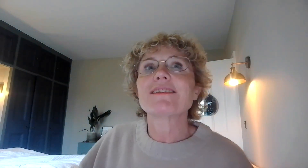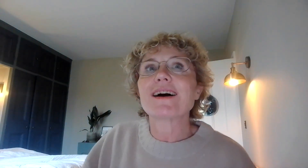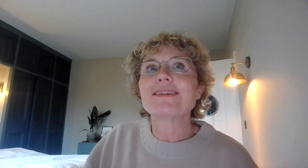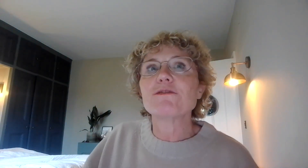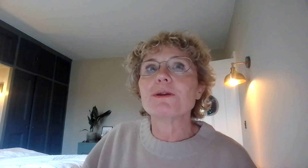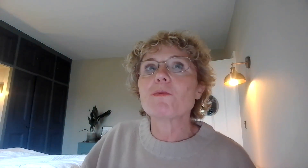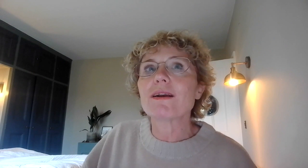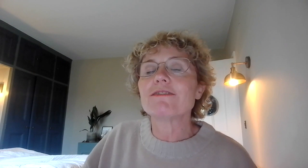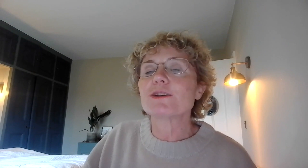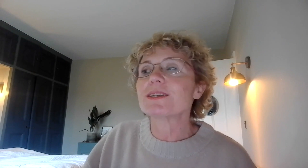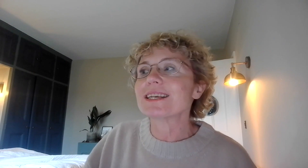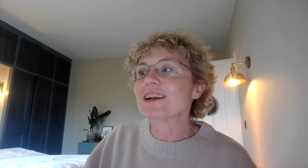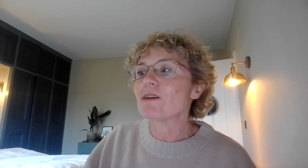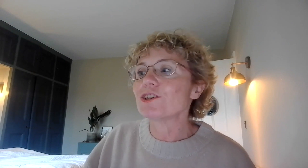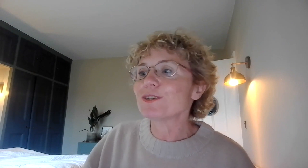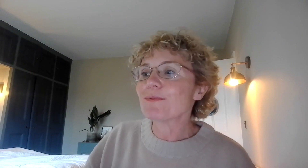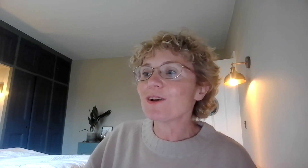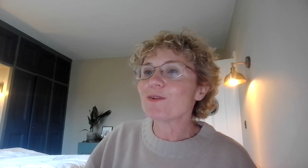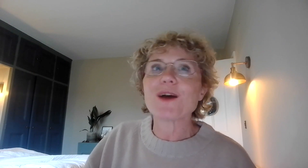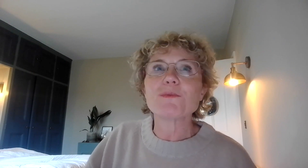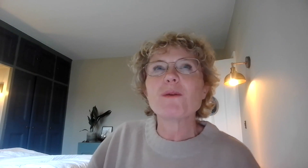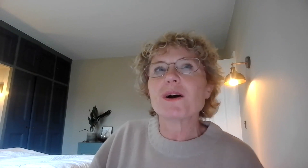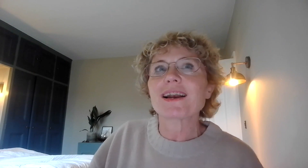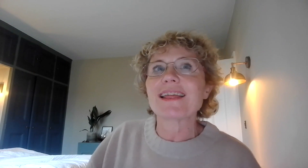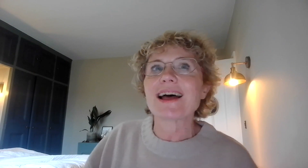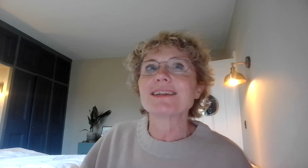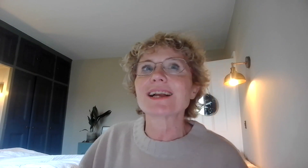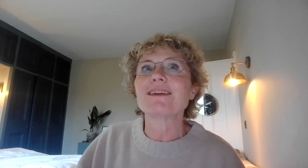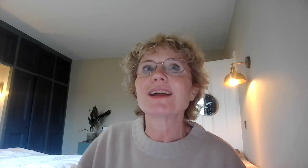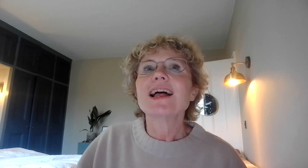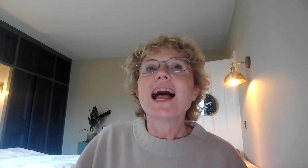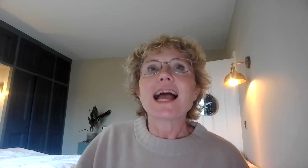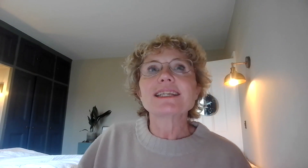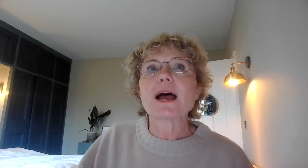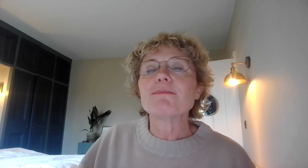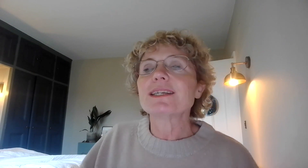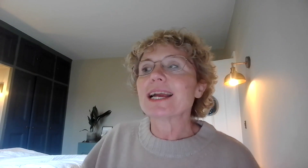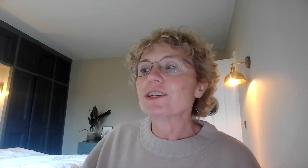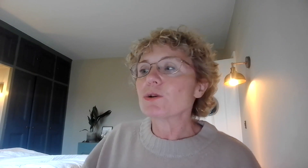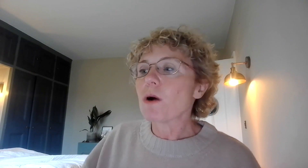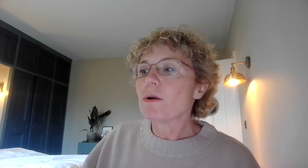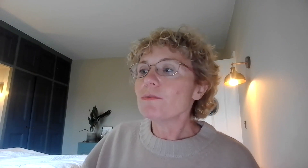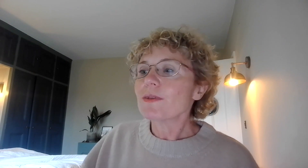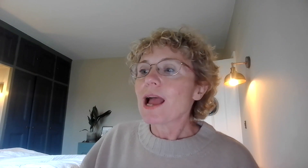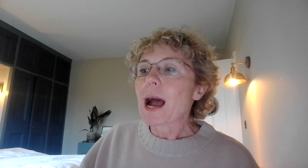I've never been one — if someone says I can't do something or no, it won't work like that to accept the status quo.